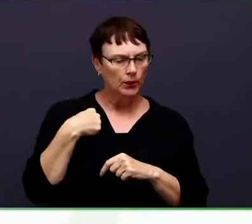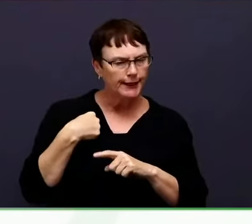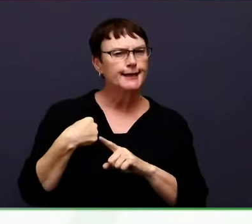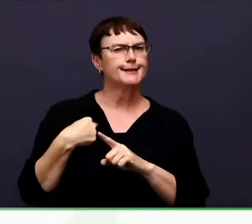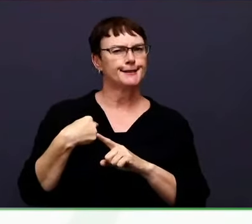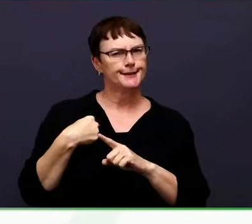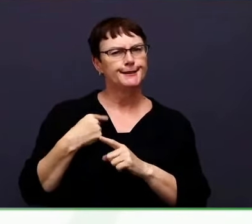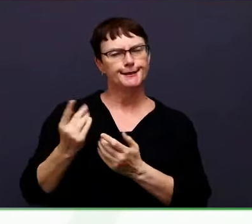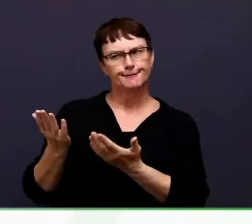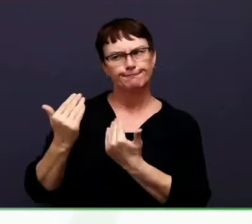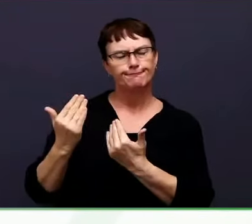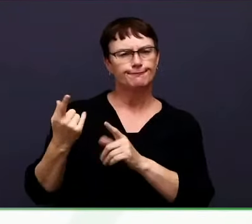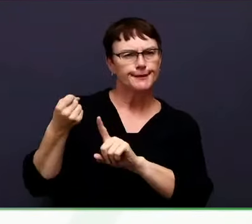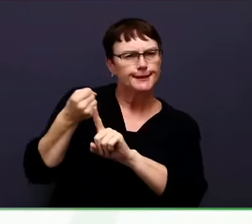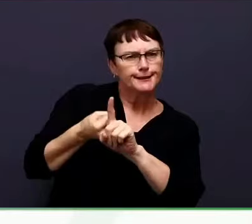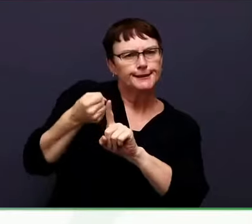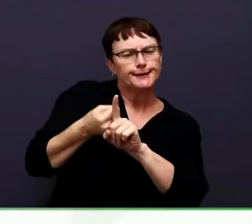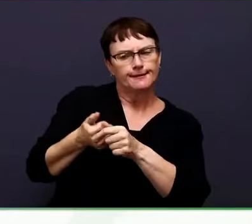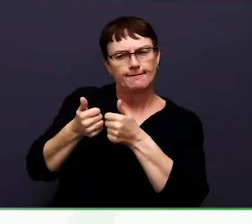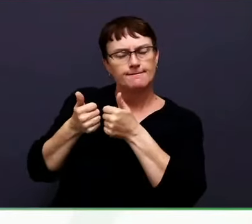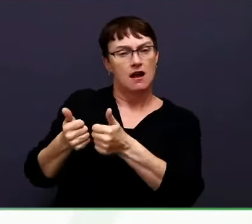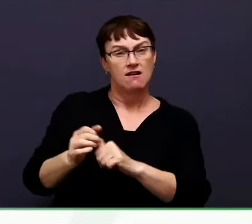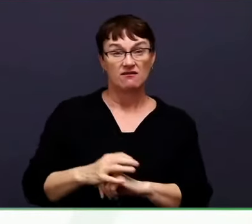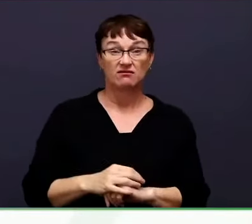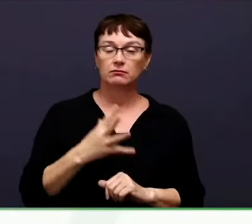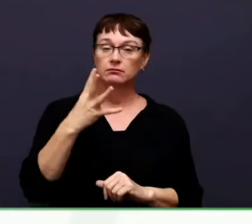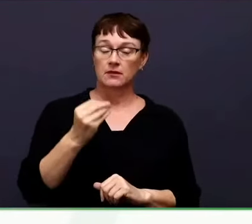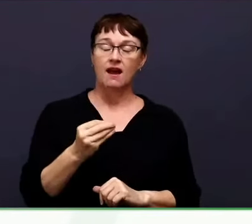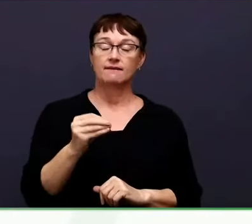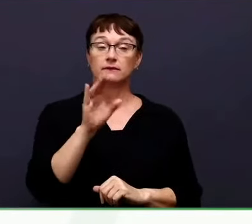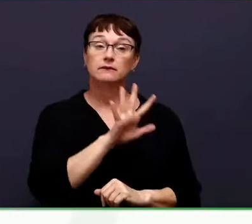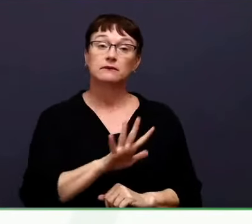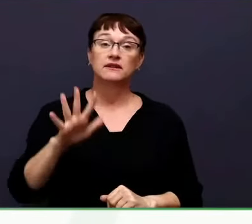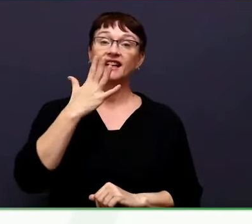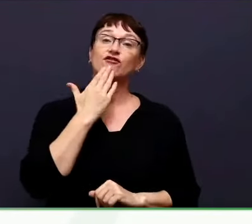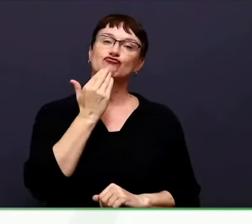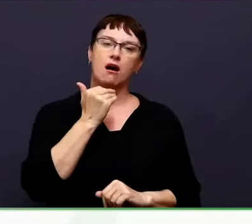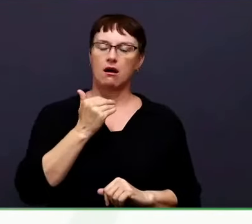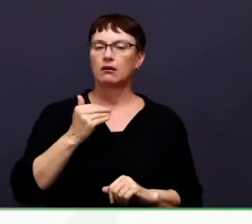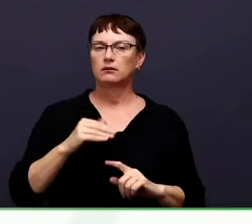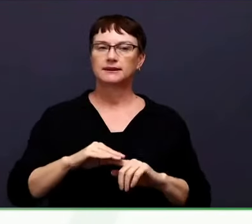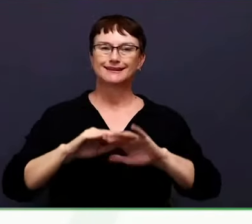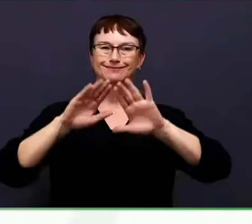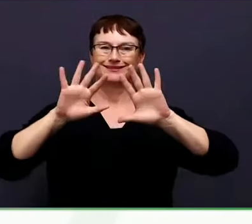groups, and one national group, of representatives from each region.